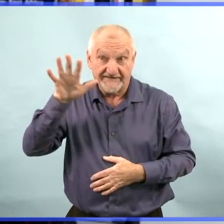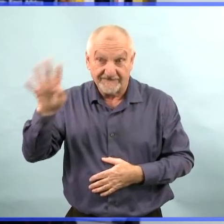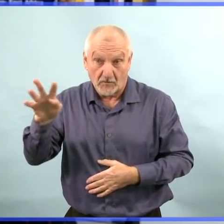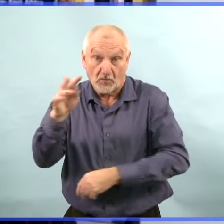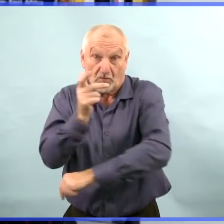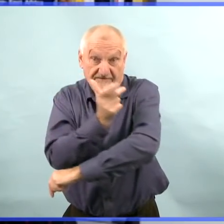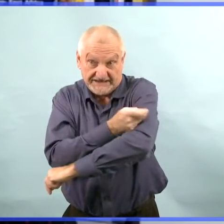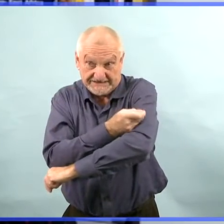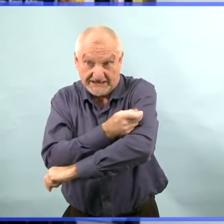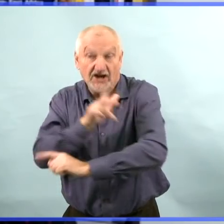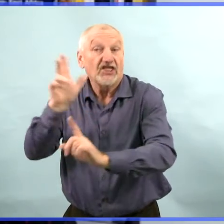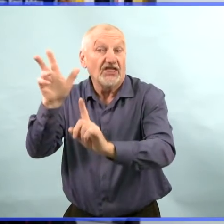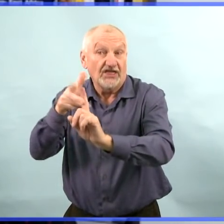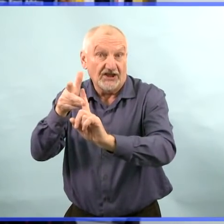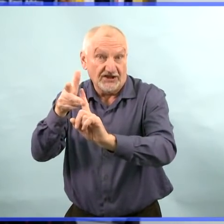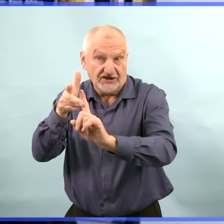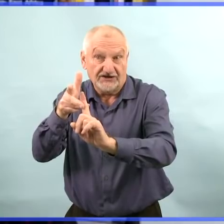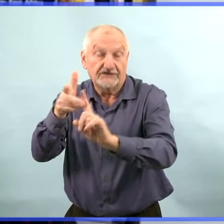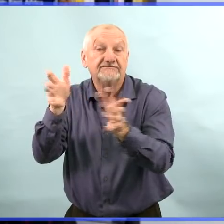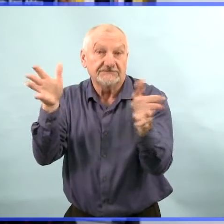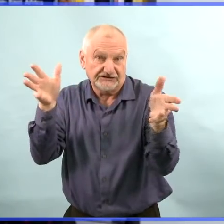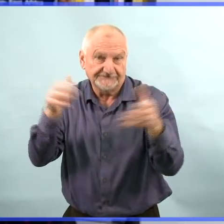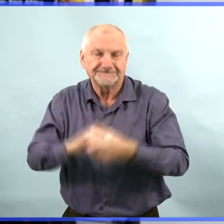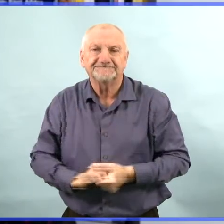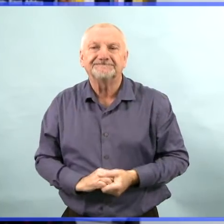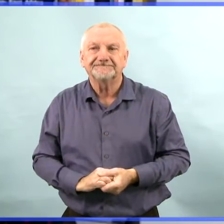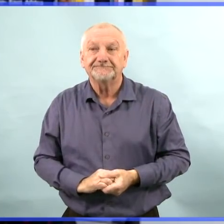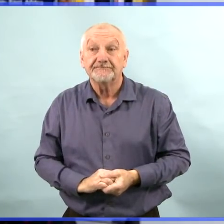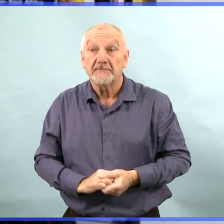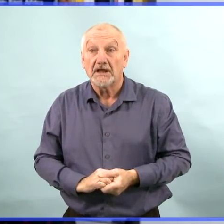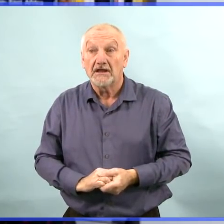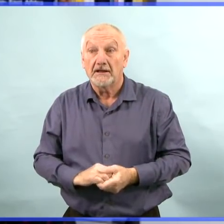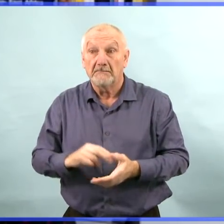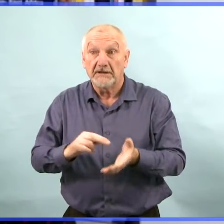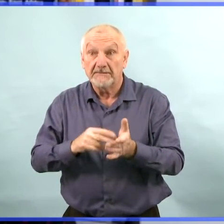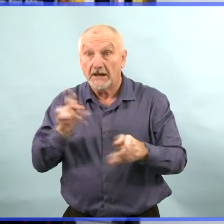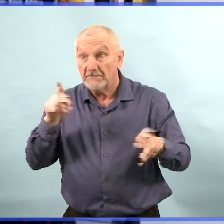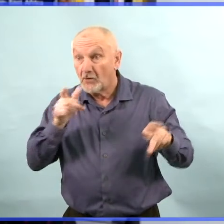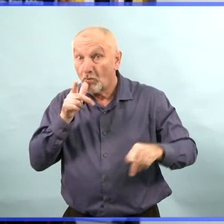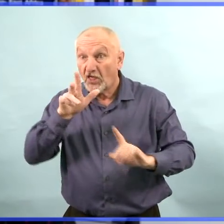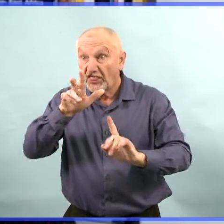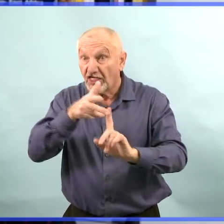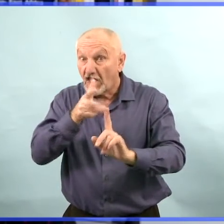this would include booster doses third doses for people who are immunocompromised additional doses